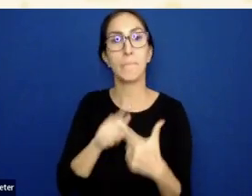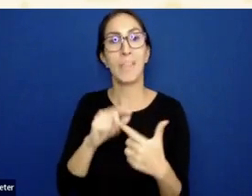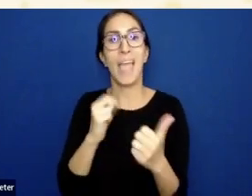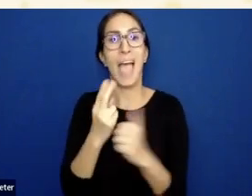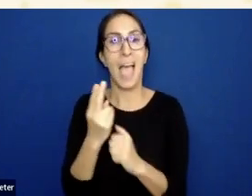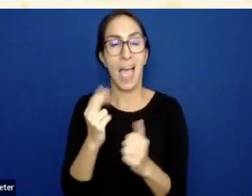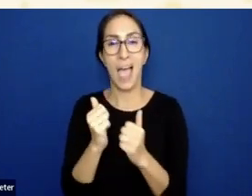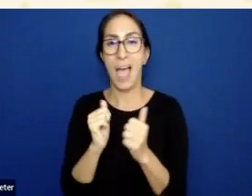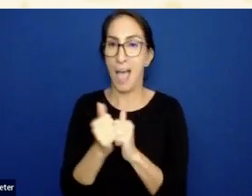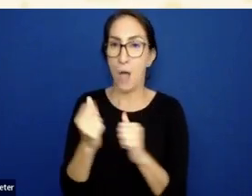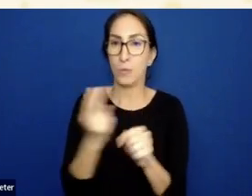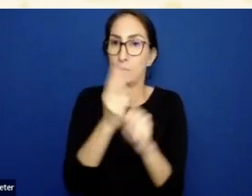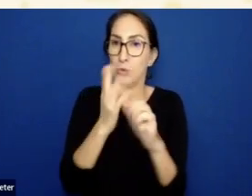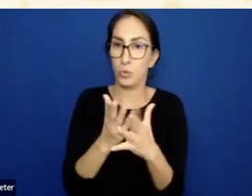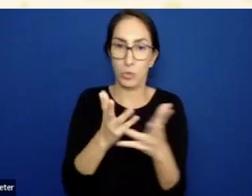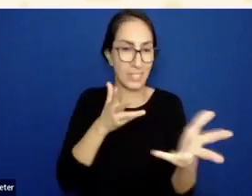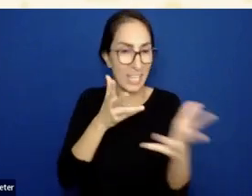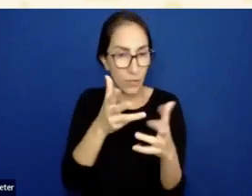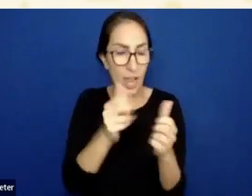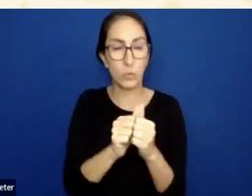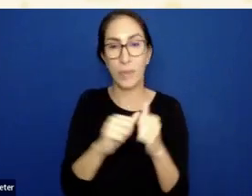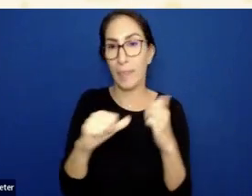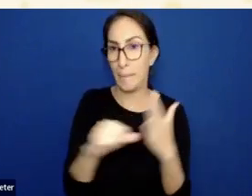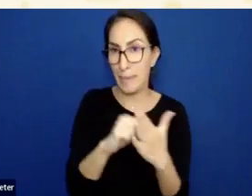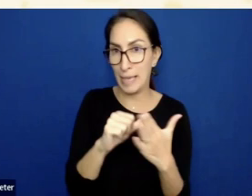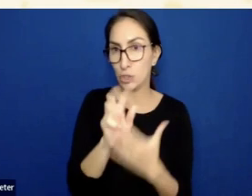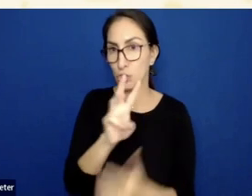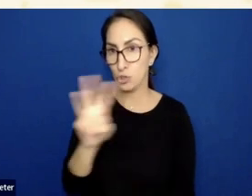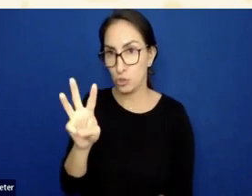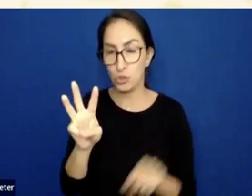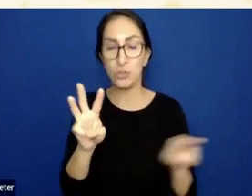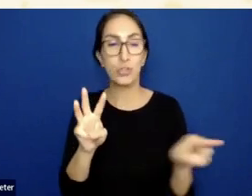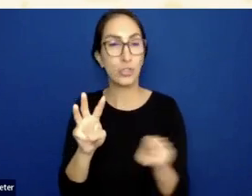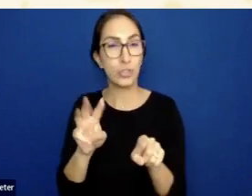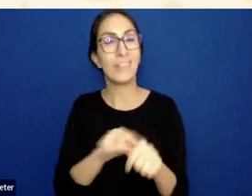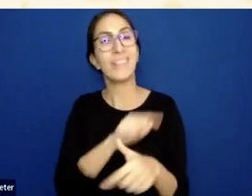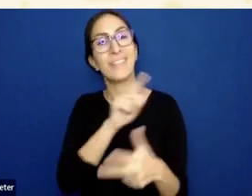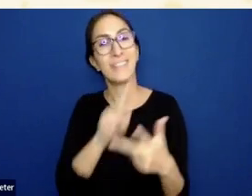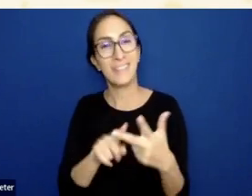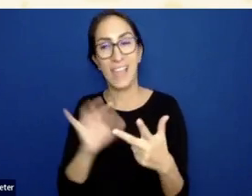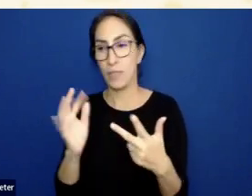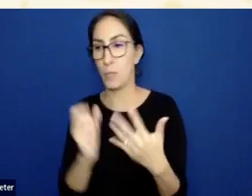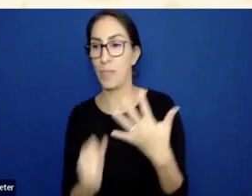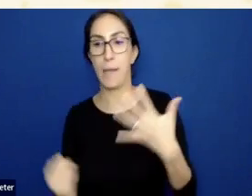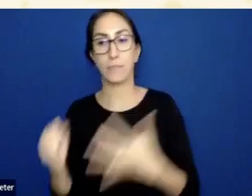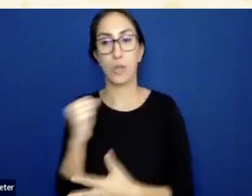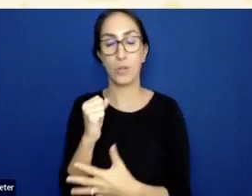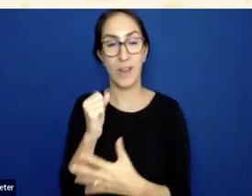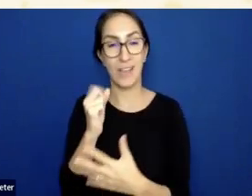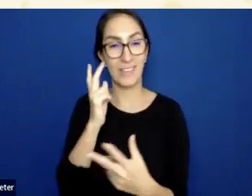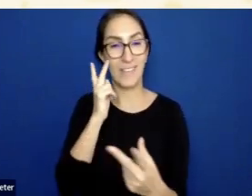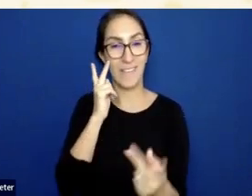And of course, when the prioritization of the visual components